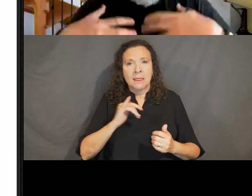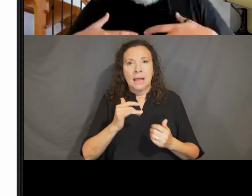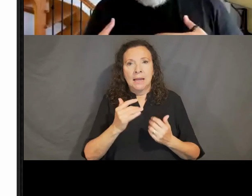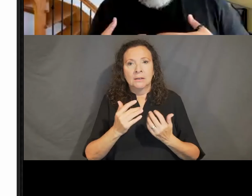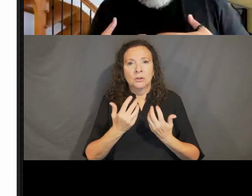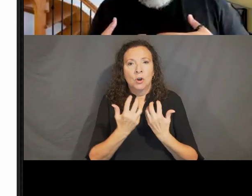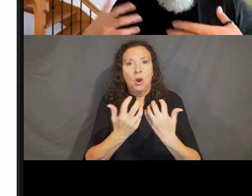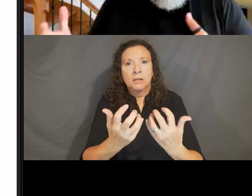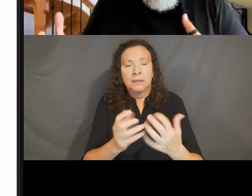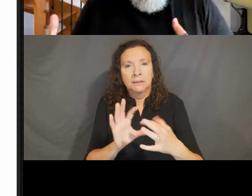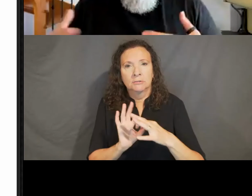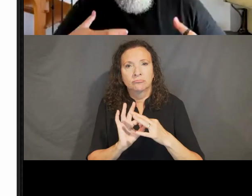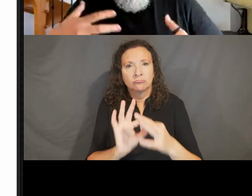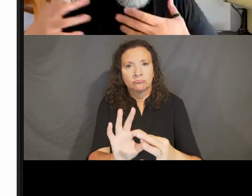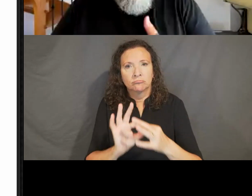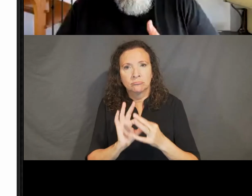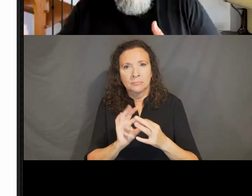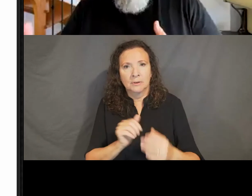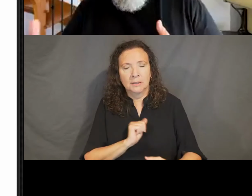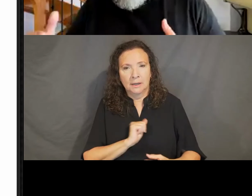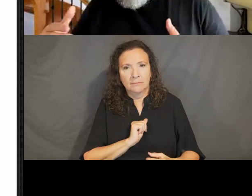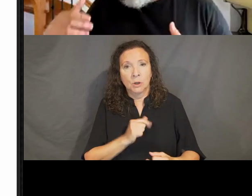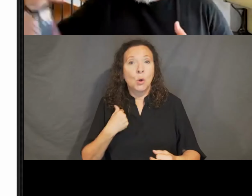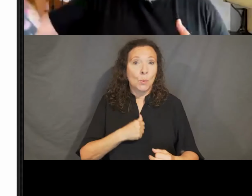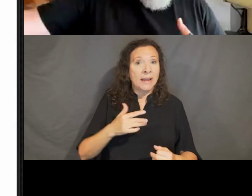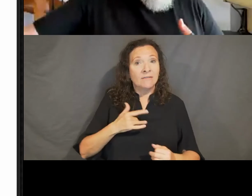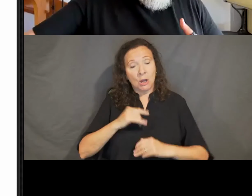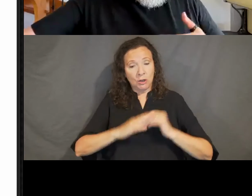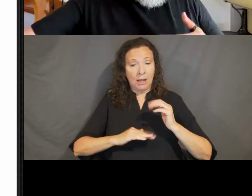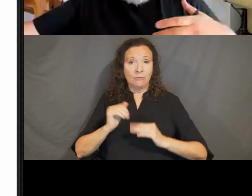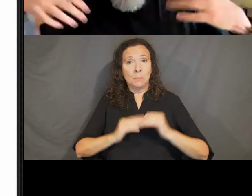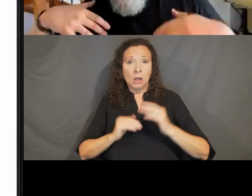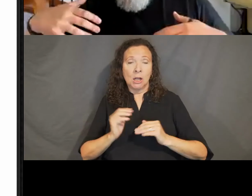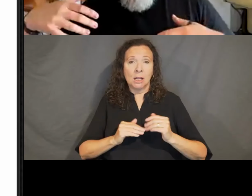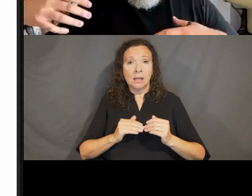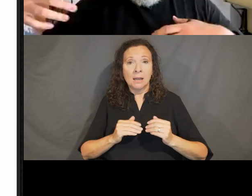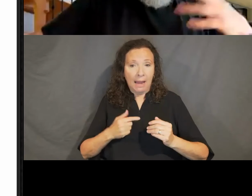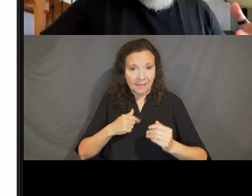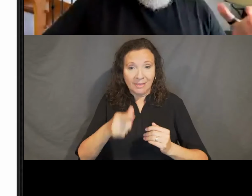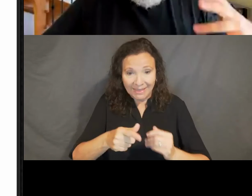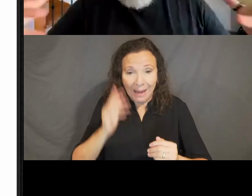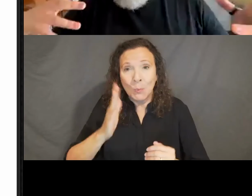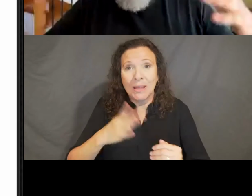What we like is what we're going to be doing because we feel comfortable with that.